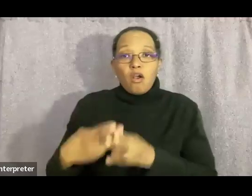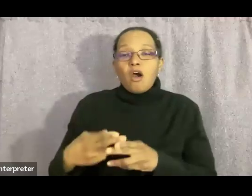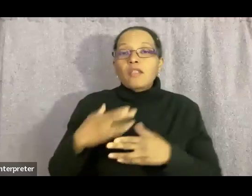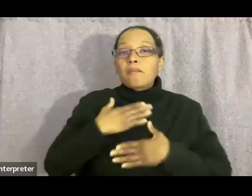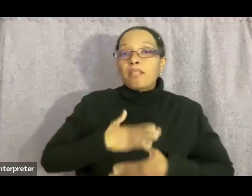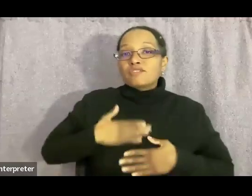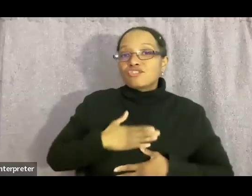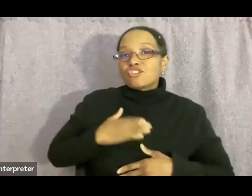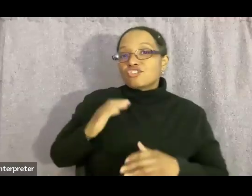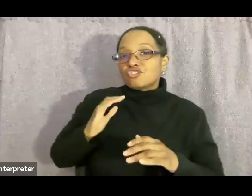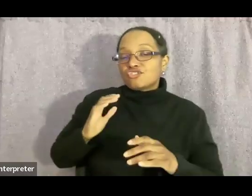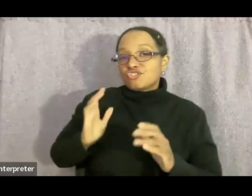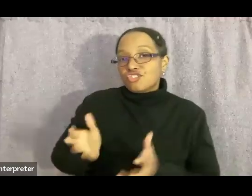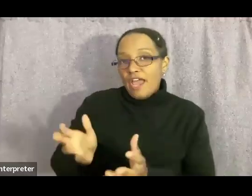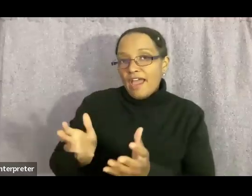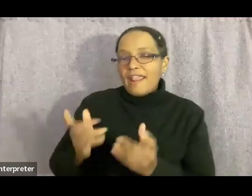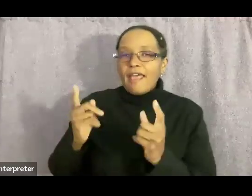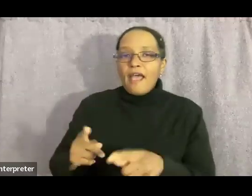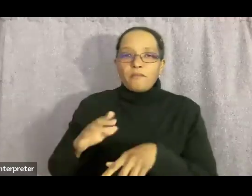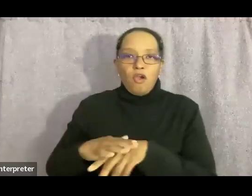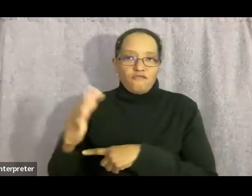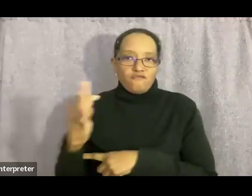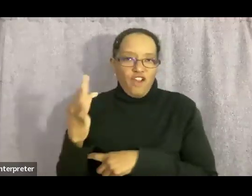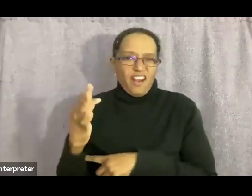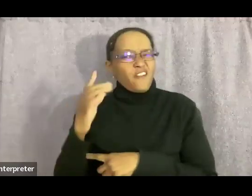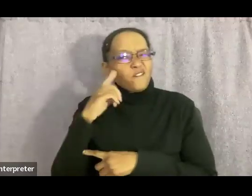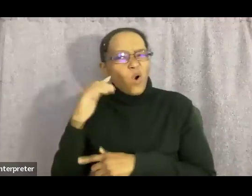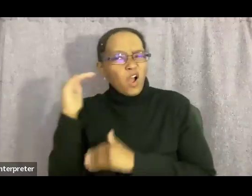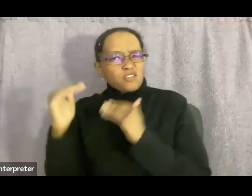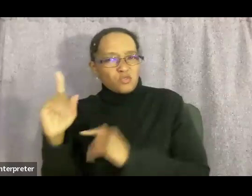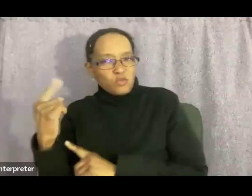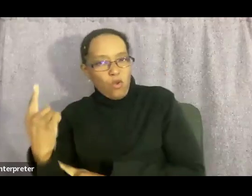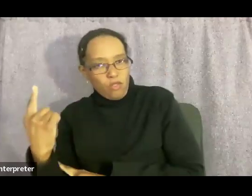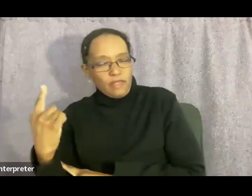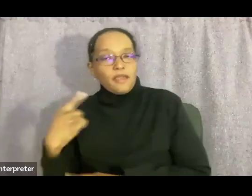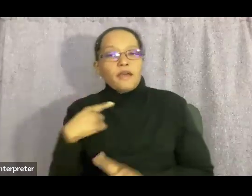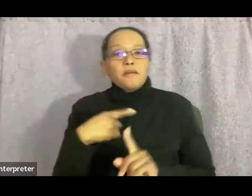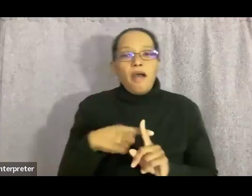And a microwriter's retreat for queer writers next week.